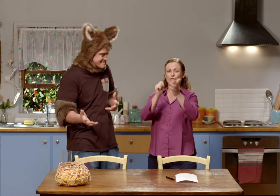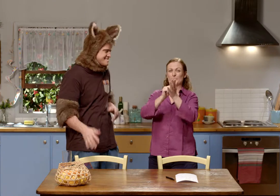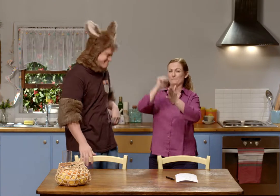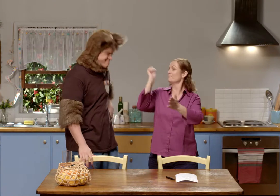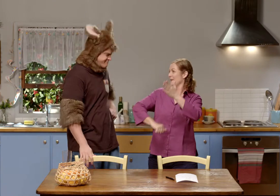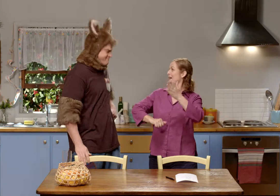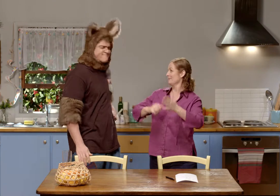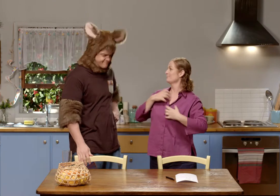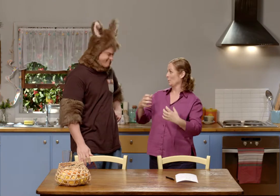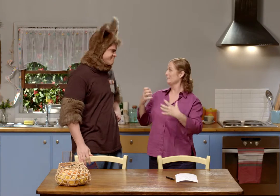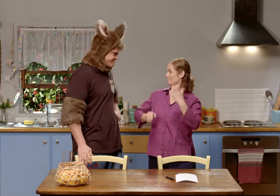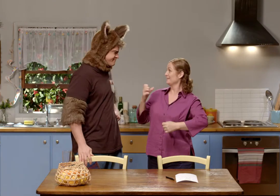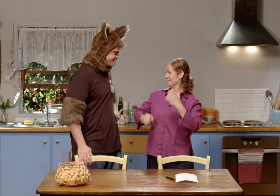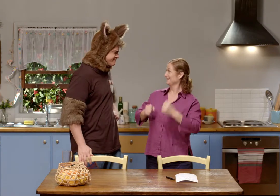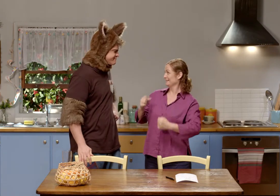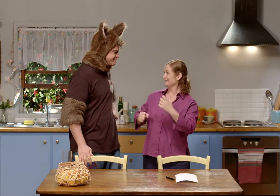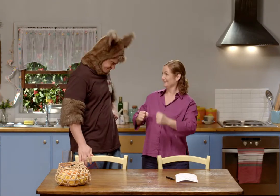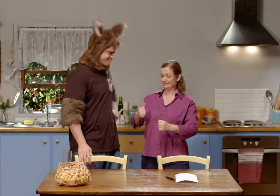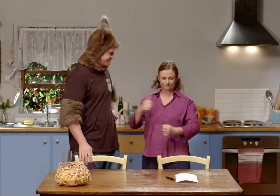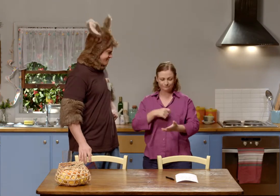Now I need to go and get some more milk while I'm at the shop.